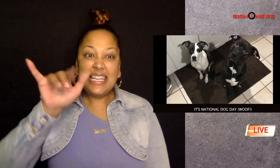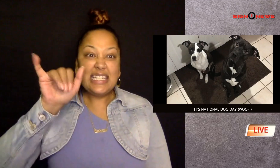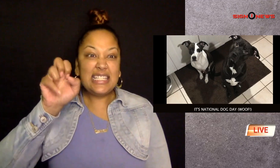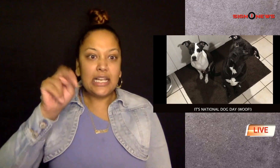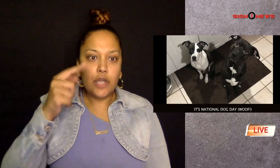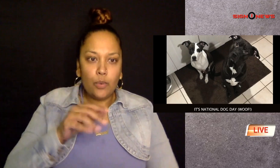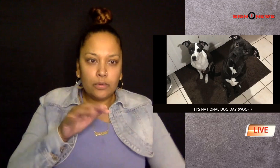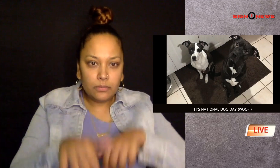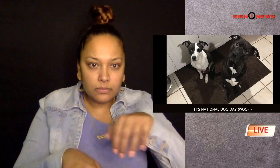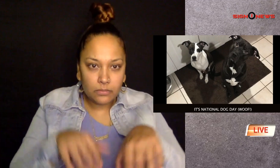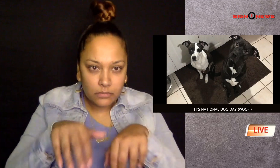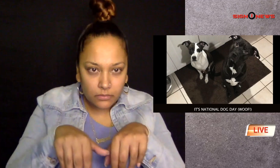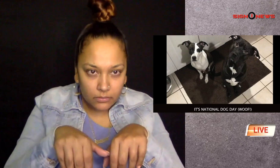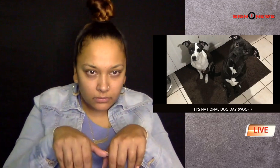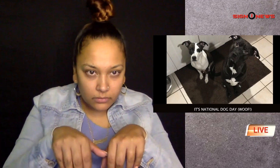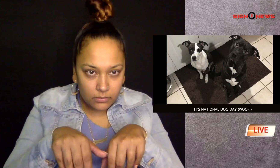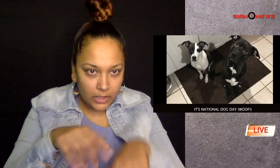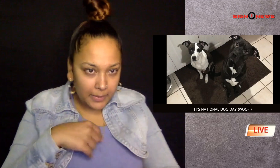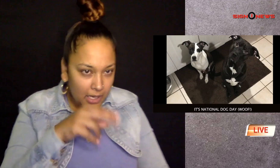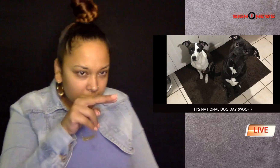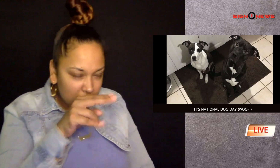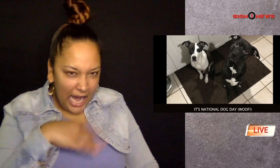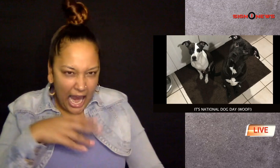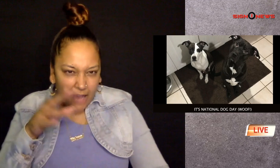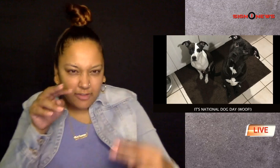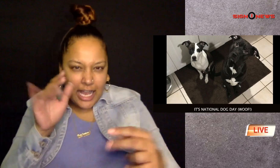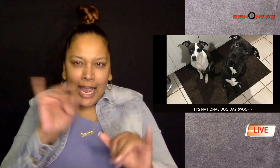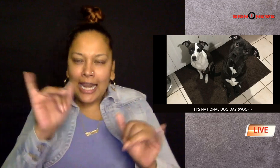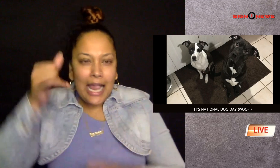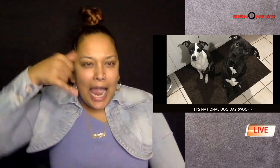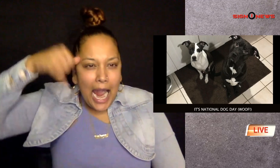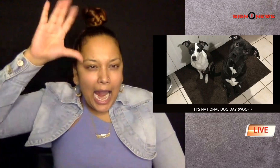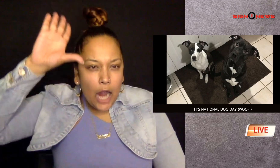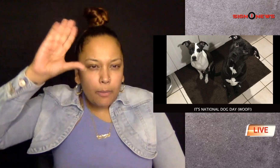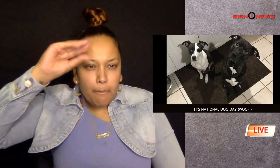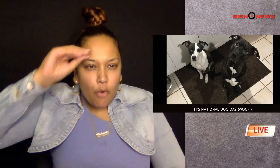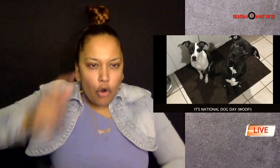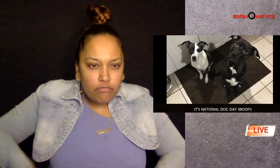Tyson's always there waiting for me is like a cowboy